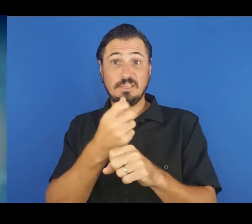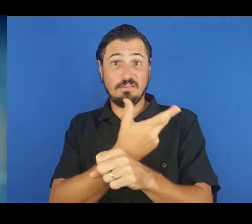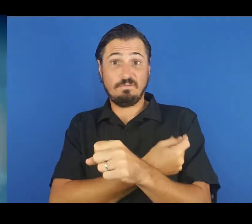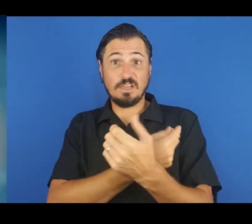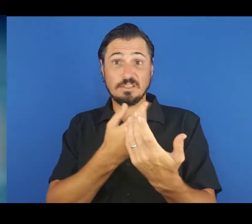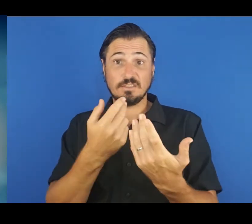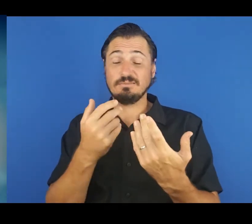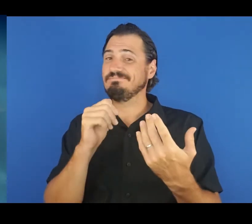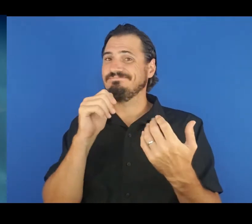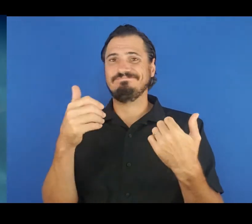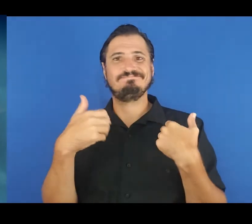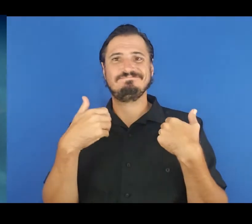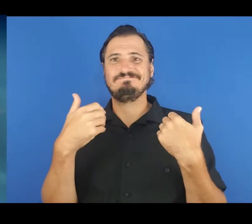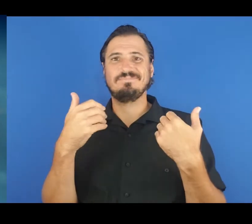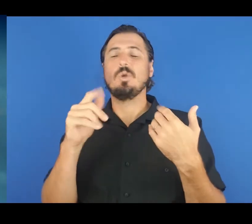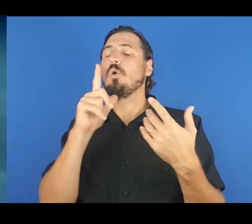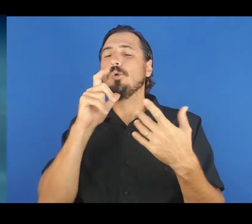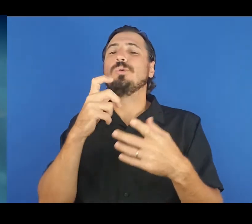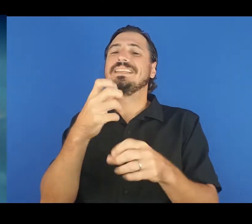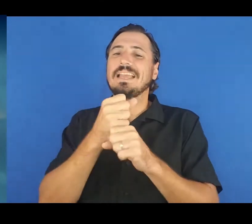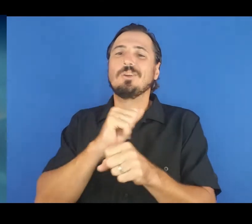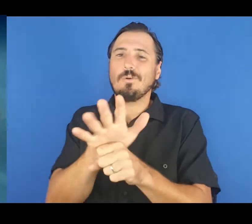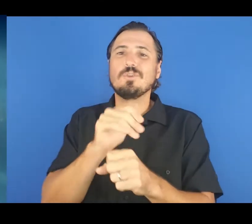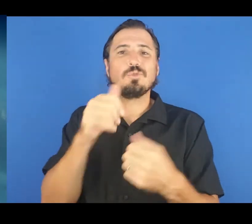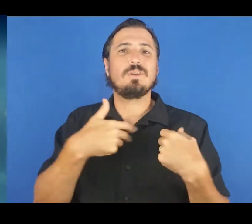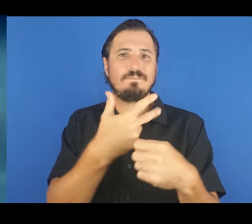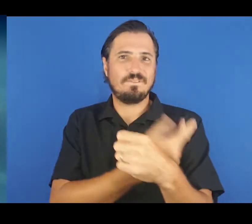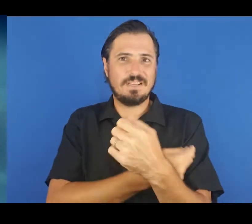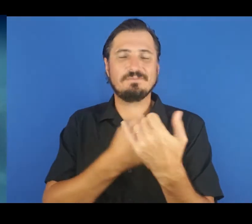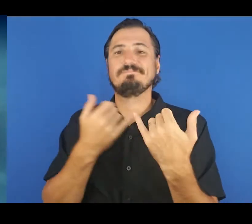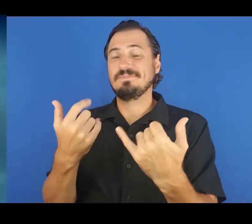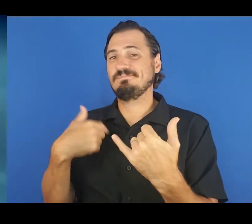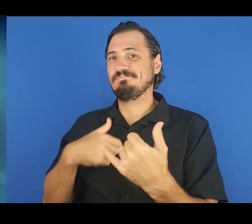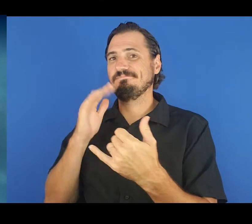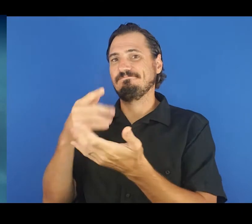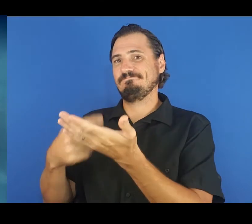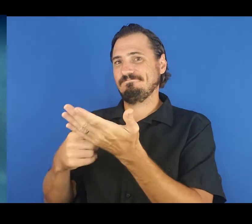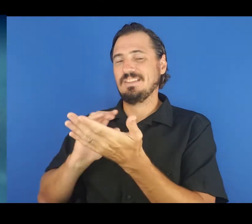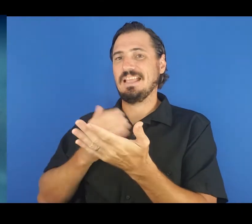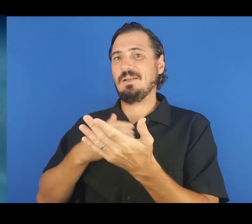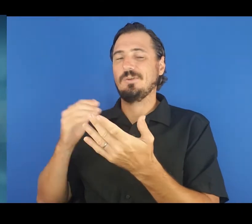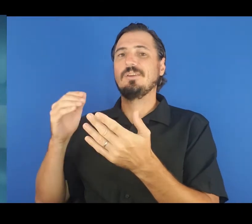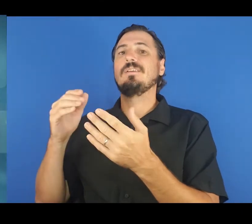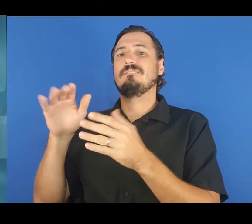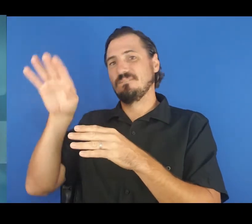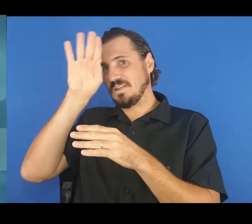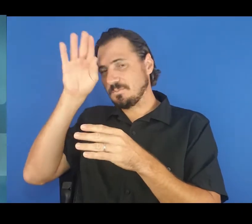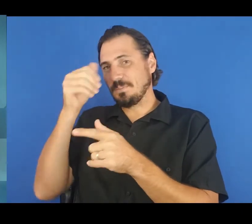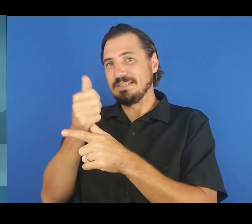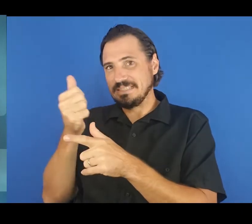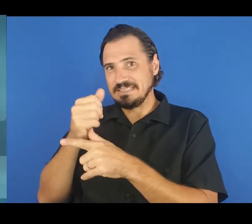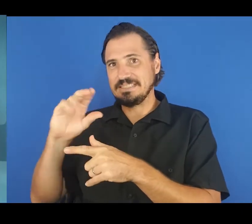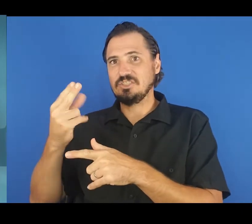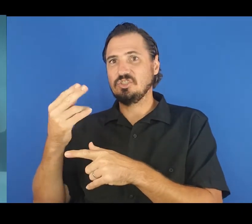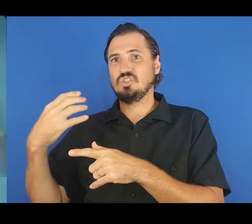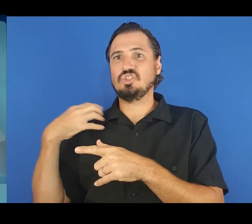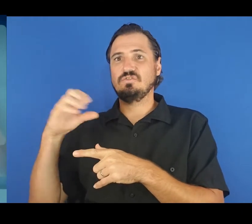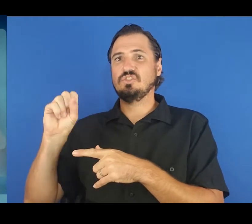For more, we turn to our Kauai COVID-19 Incident Commander and Fire Department Assistant Chief Sol Kanoho.